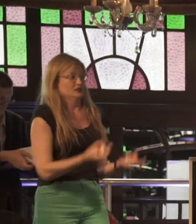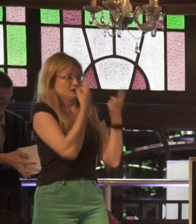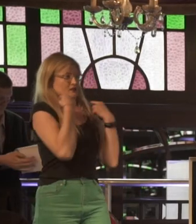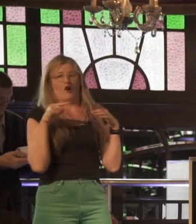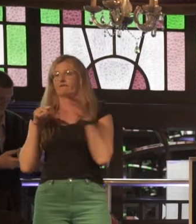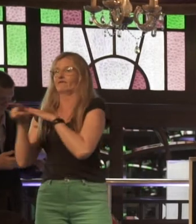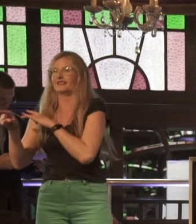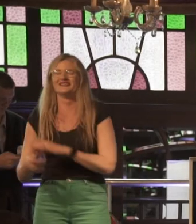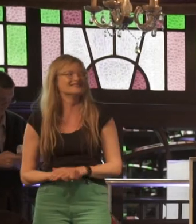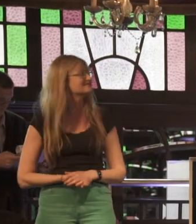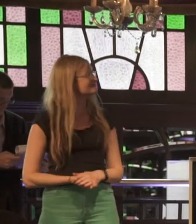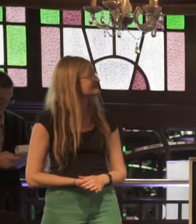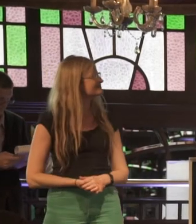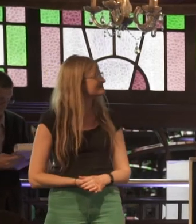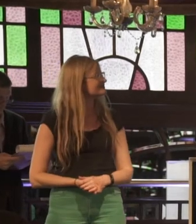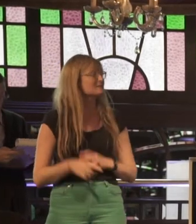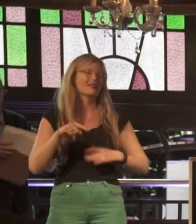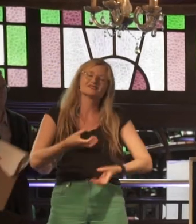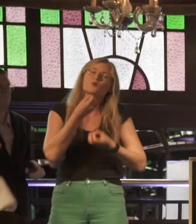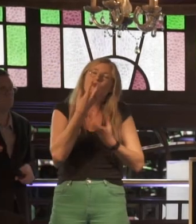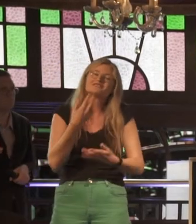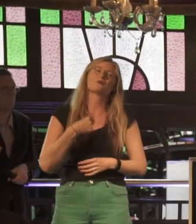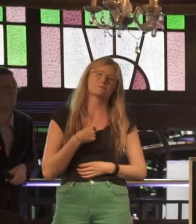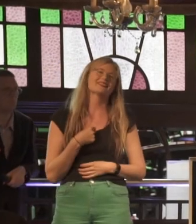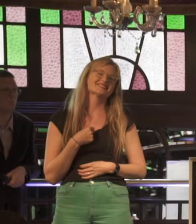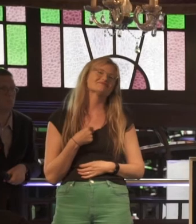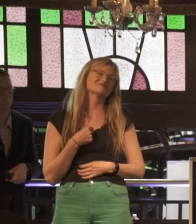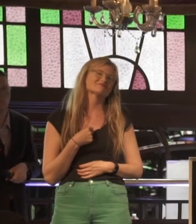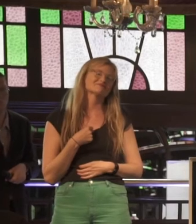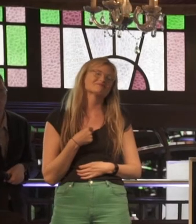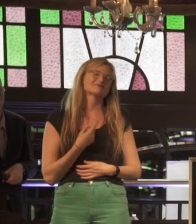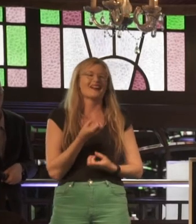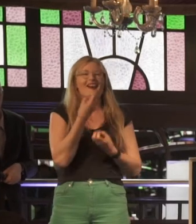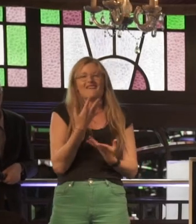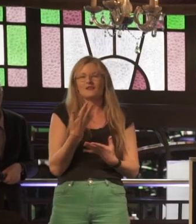But anyway, this is really wonderful for me and it's been really nice to be a part of the community.